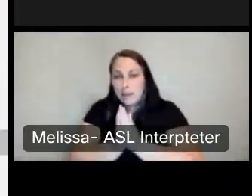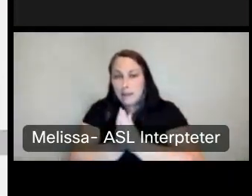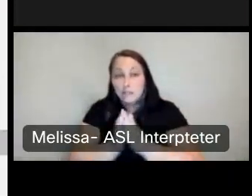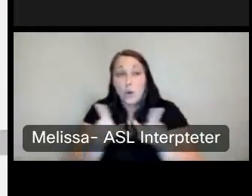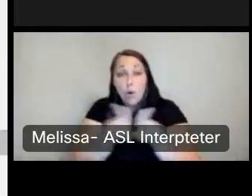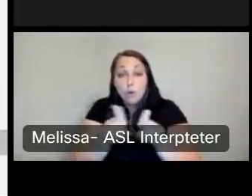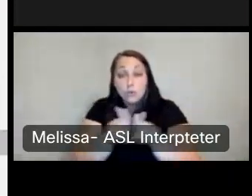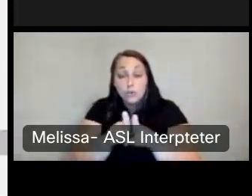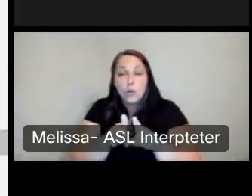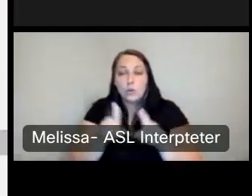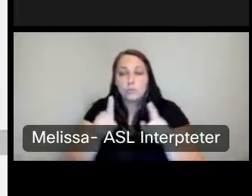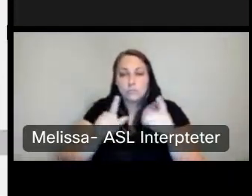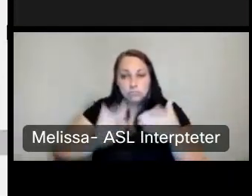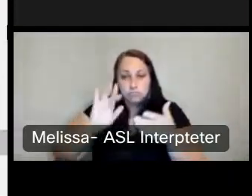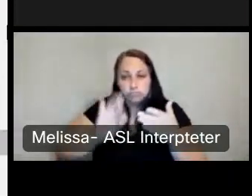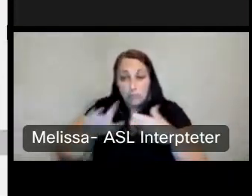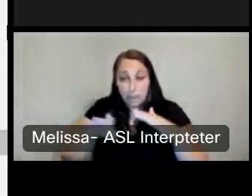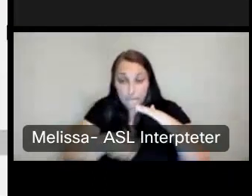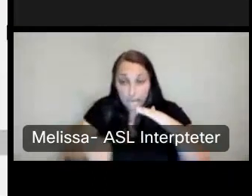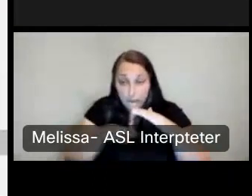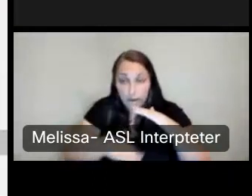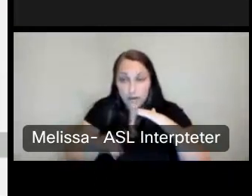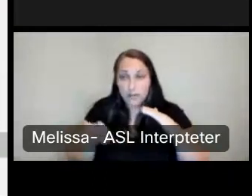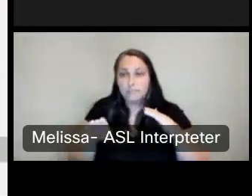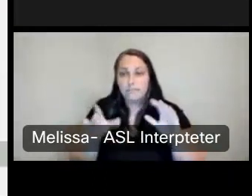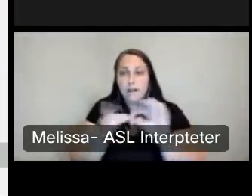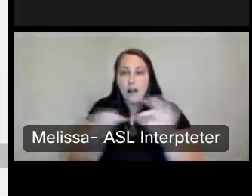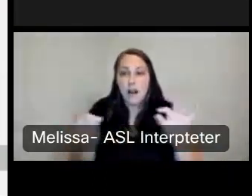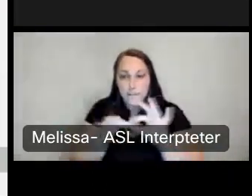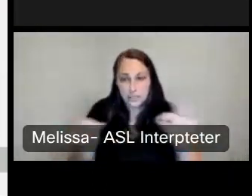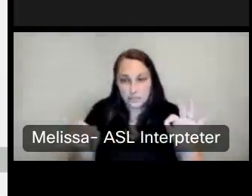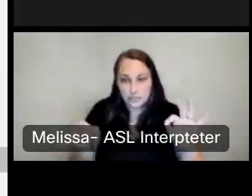the comments your information your award if you have questions